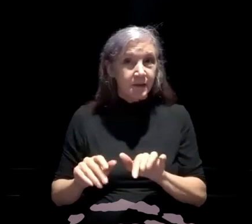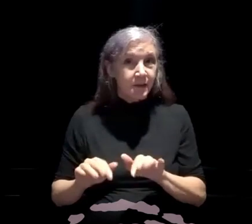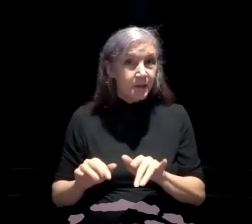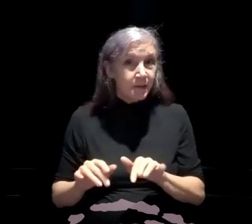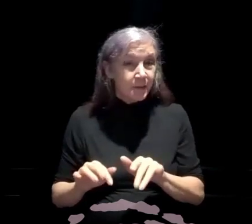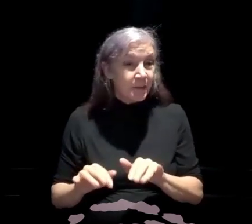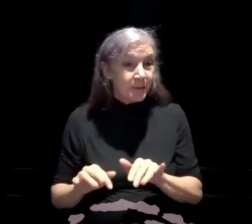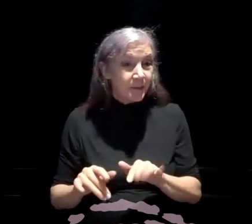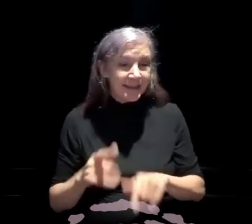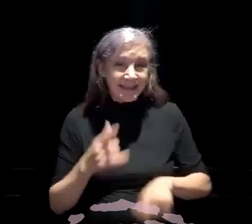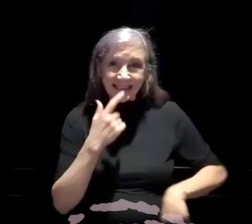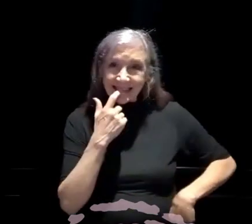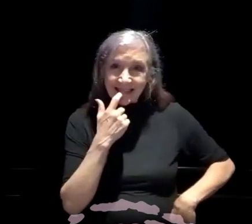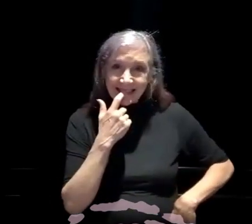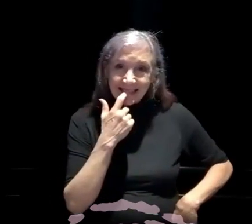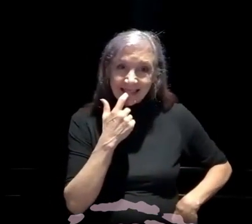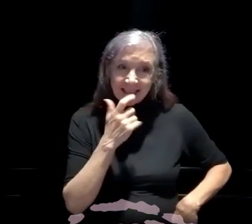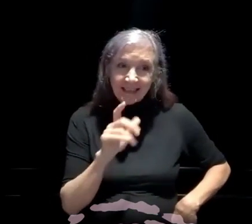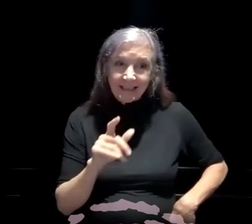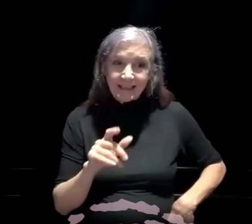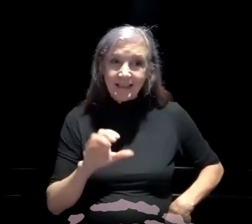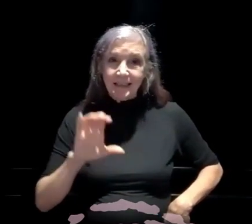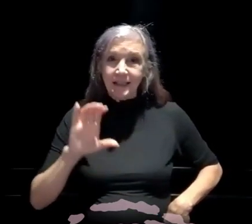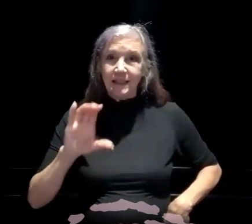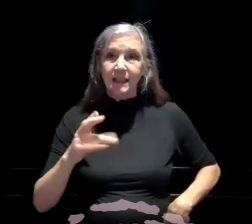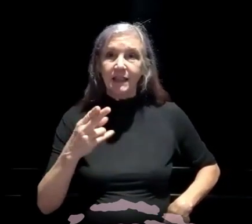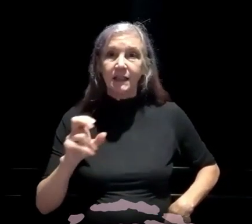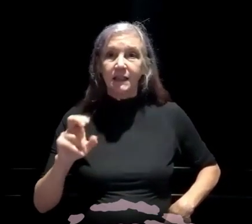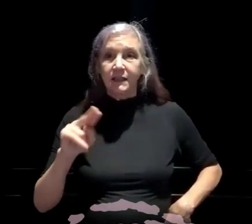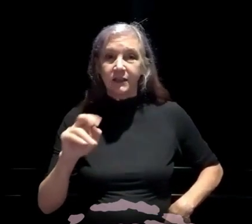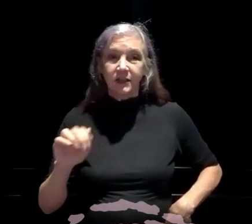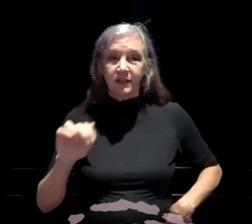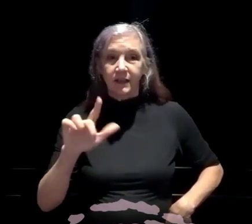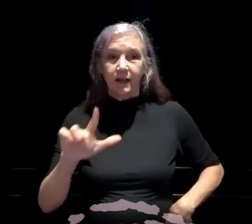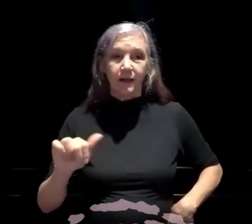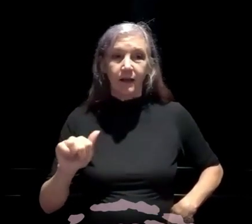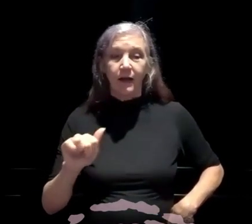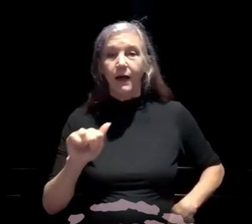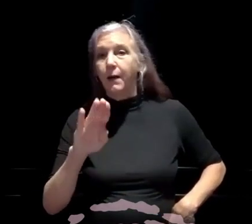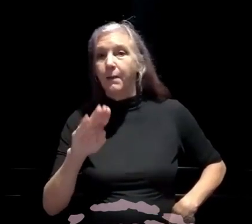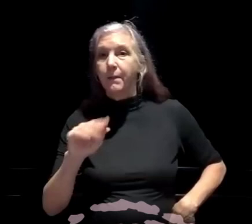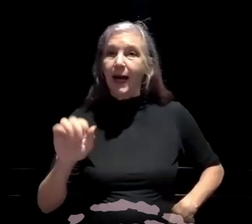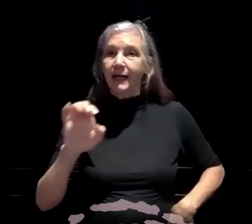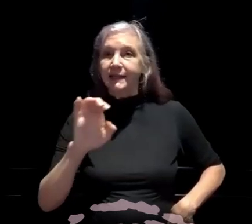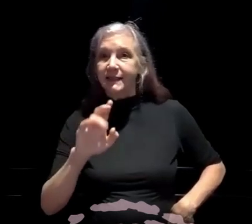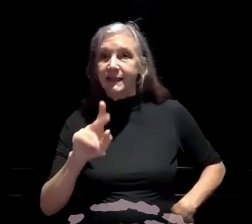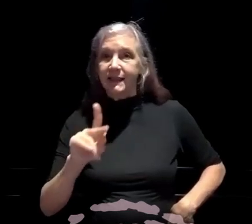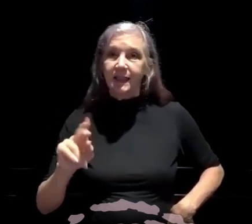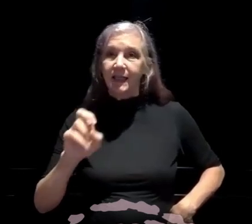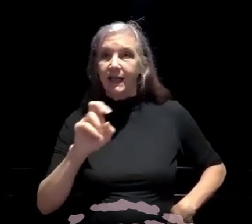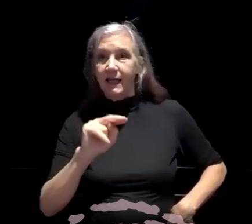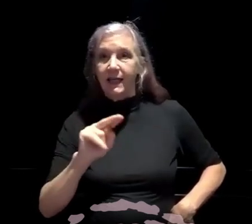I'm going to do my best here. Chanoa Megan and